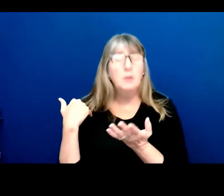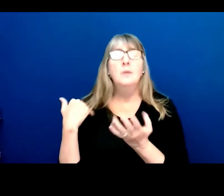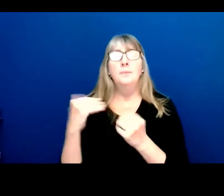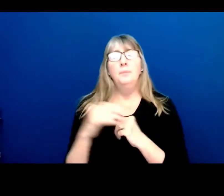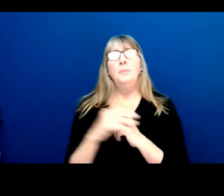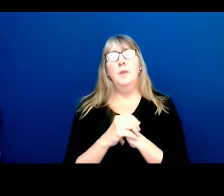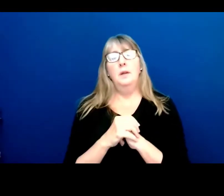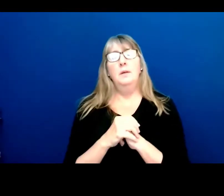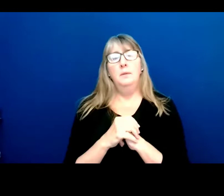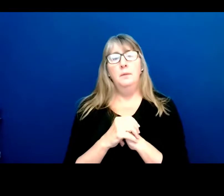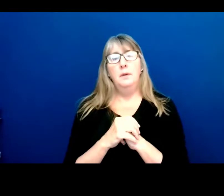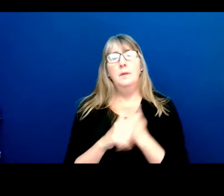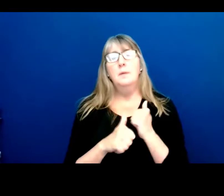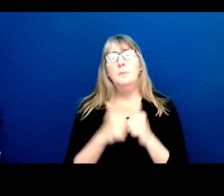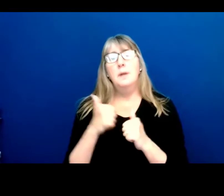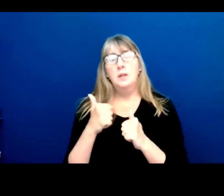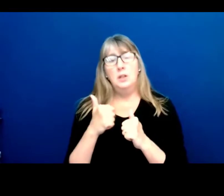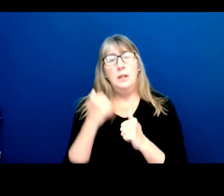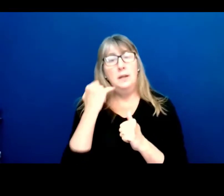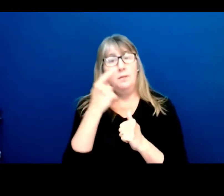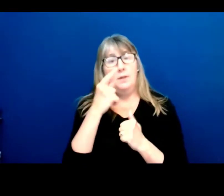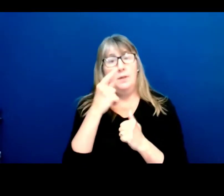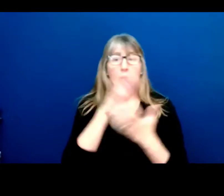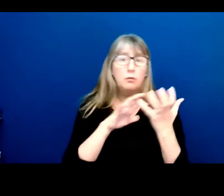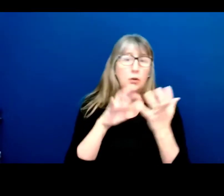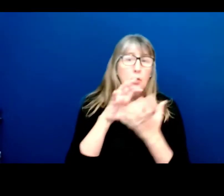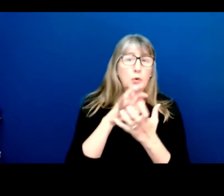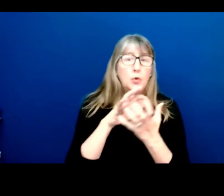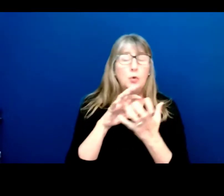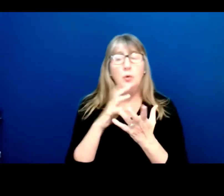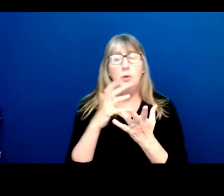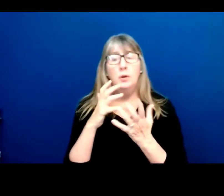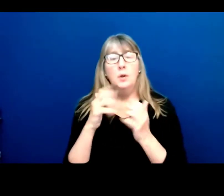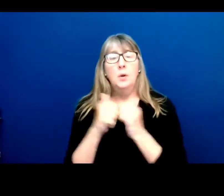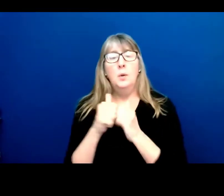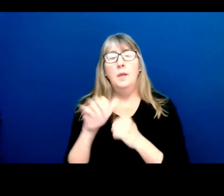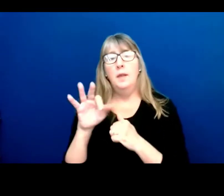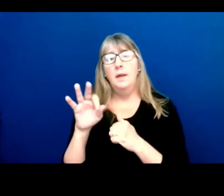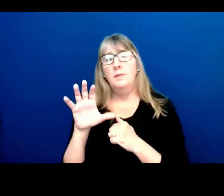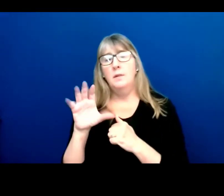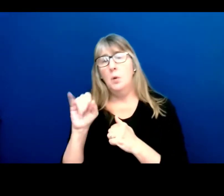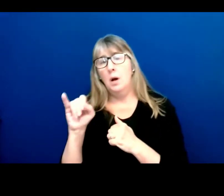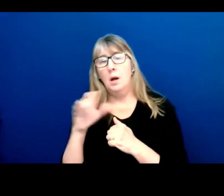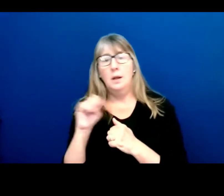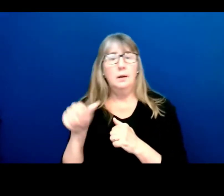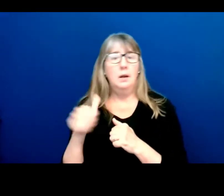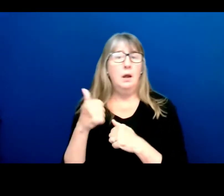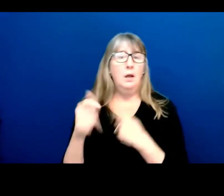especially when they're confused maybe between FCOI and some other kind of other support.